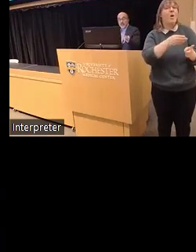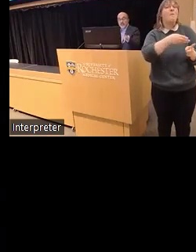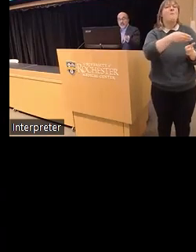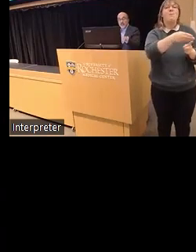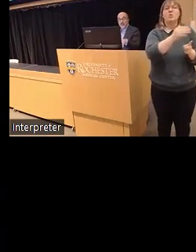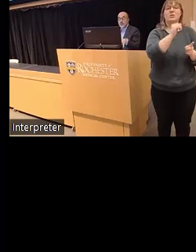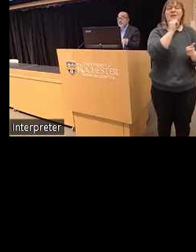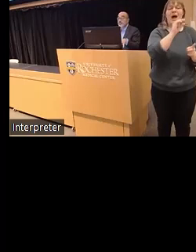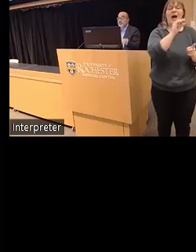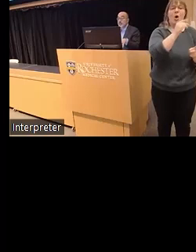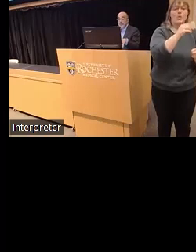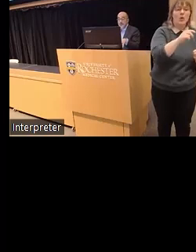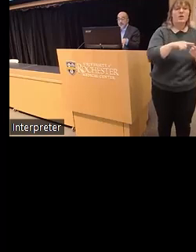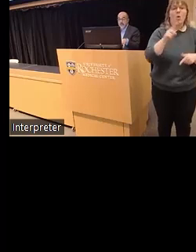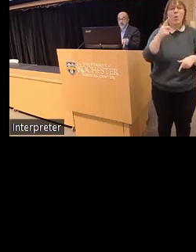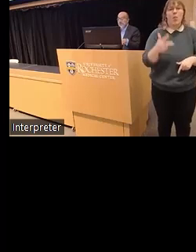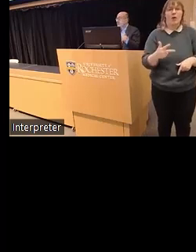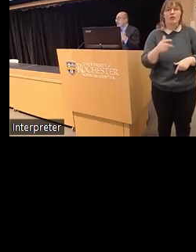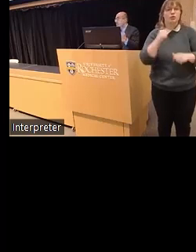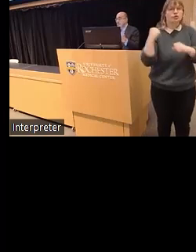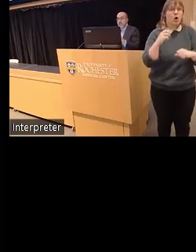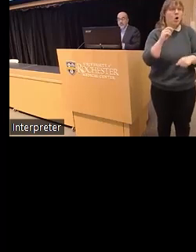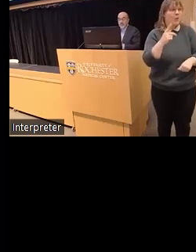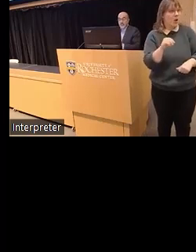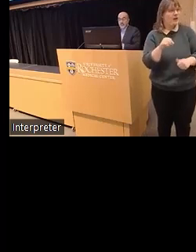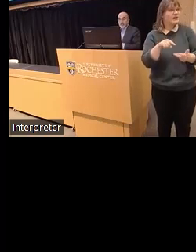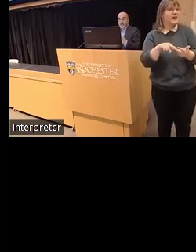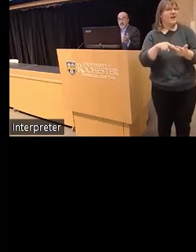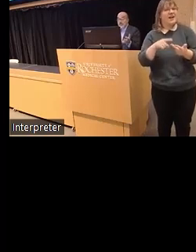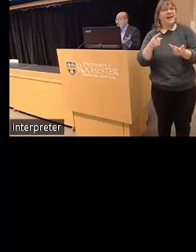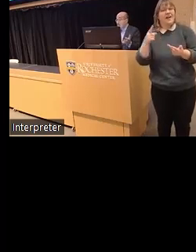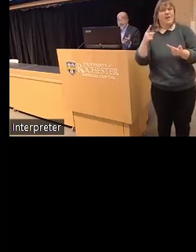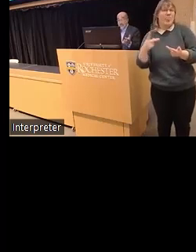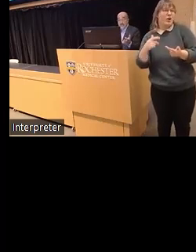you got strong opioids one fth weak opioids those are things like Tramadol um 45% had some type of